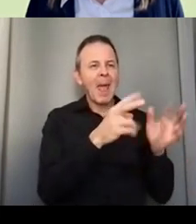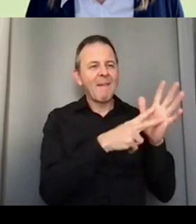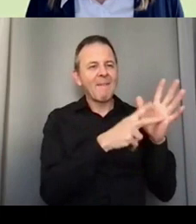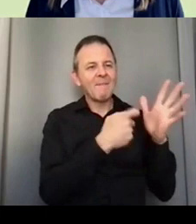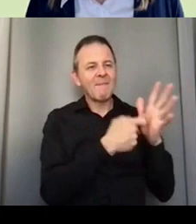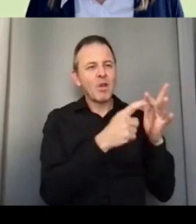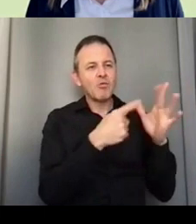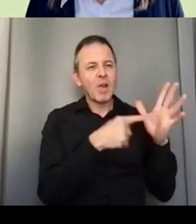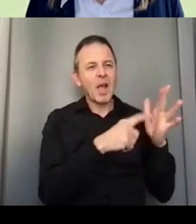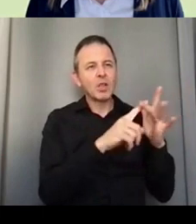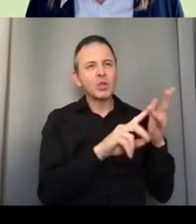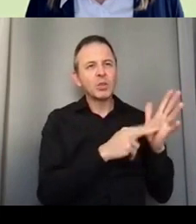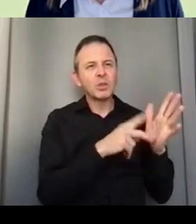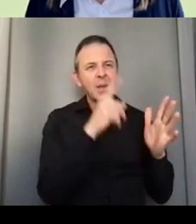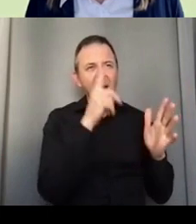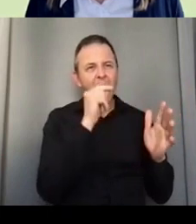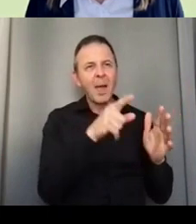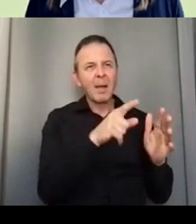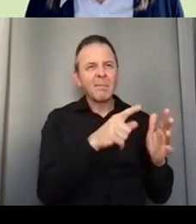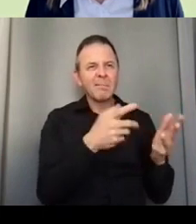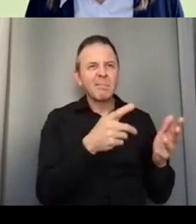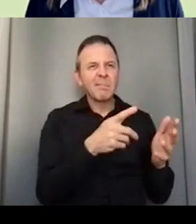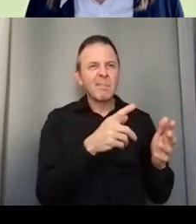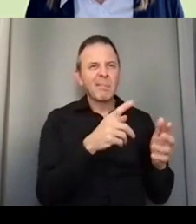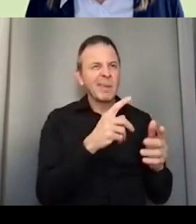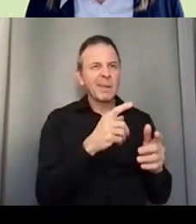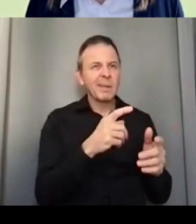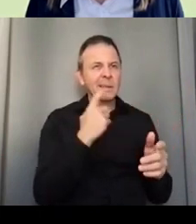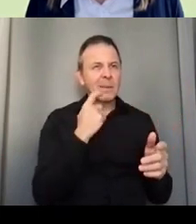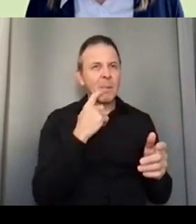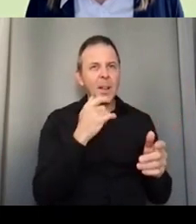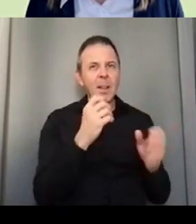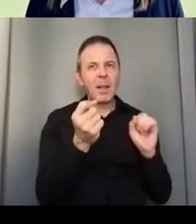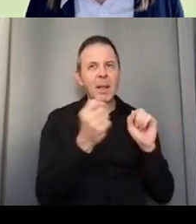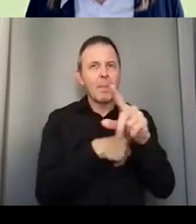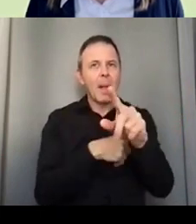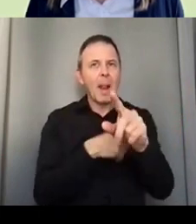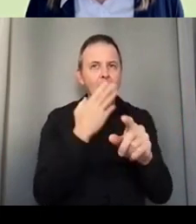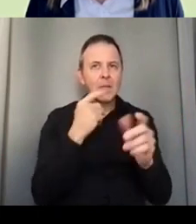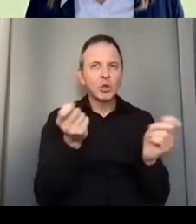address and can be addressed with a phone call even or an email and don't